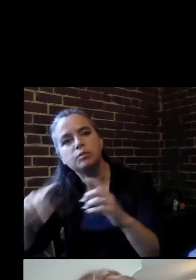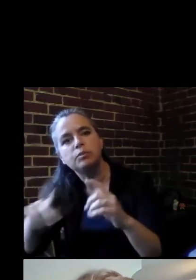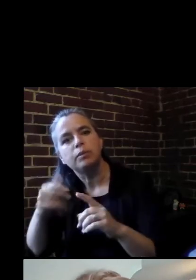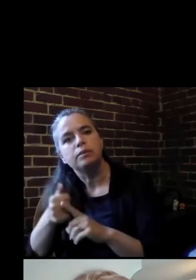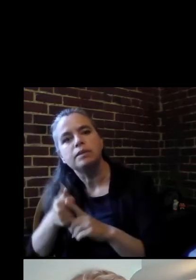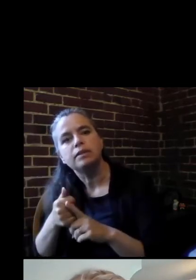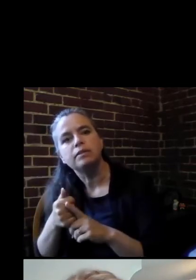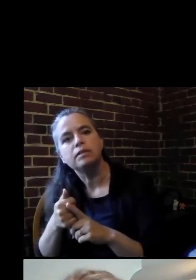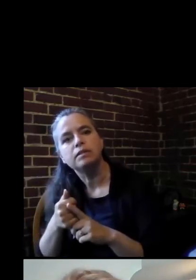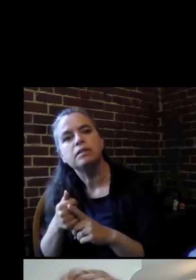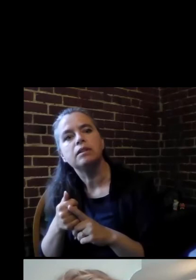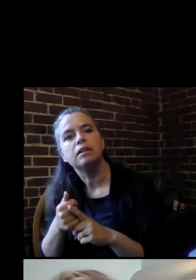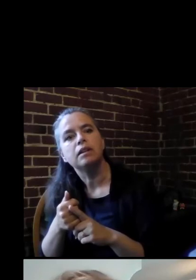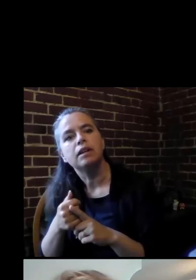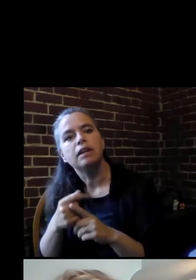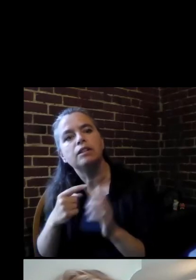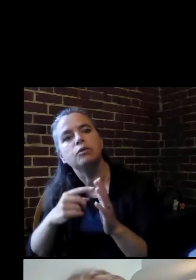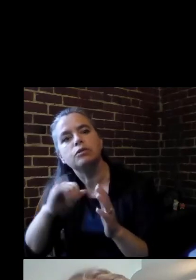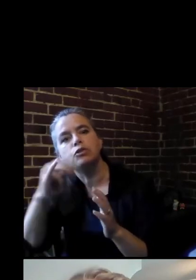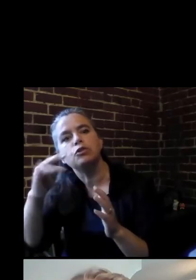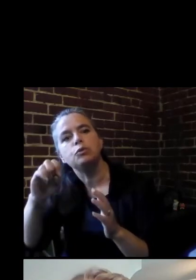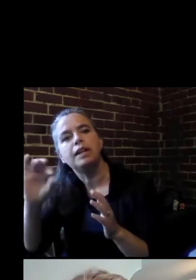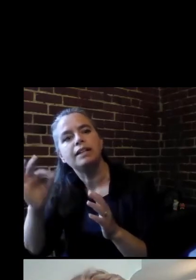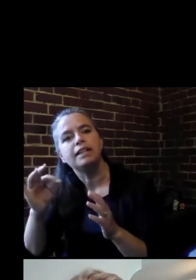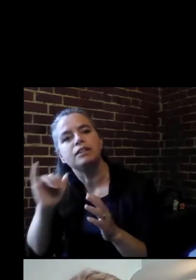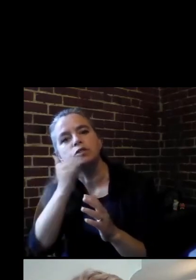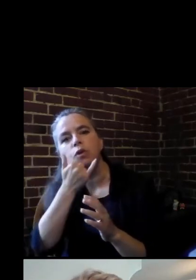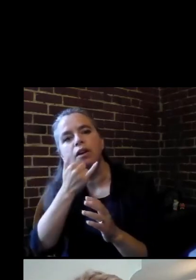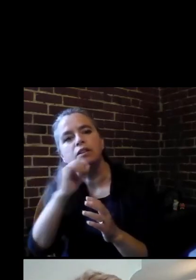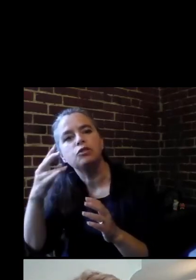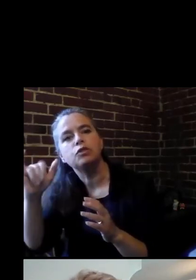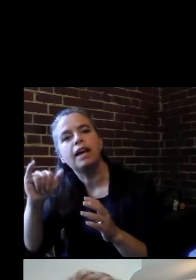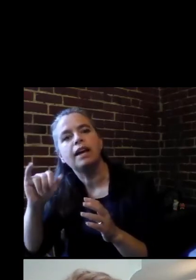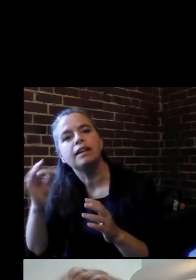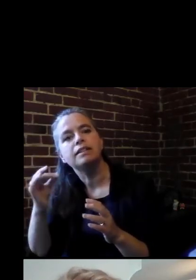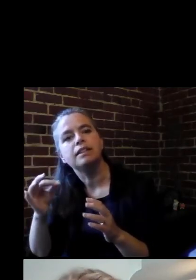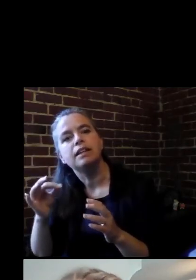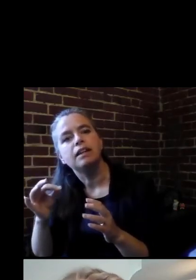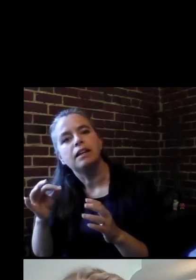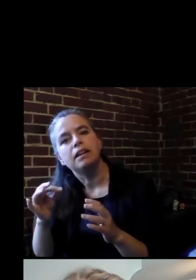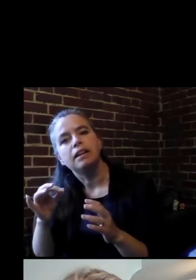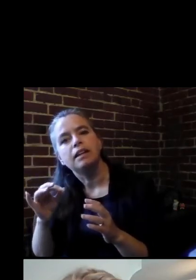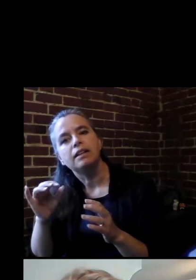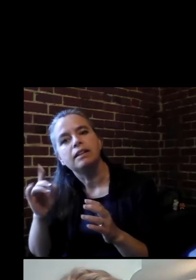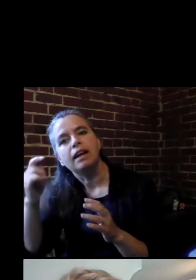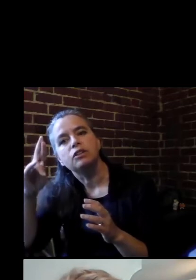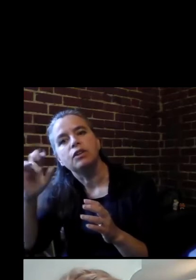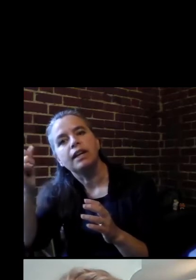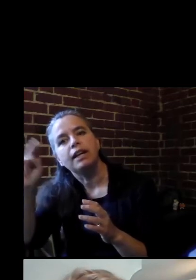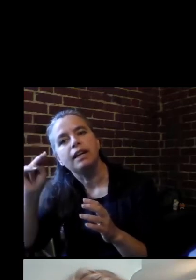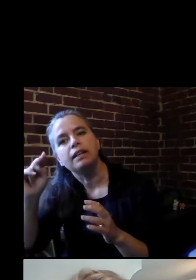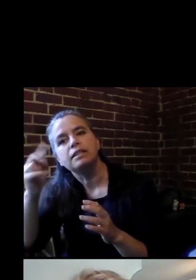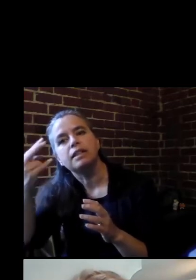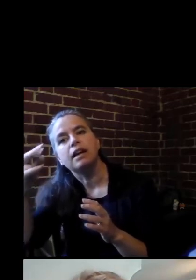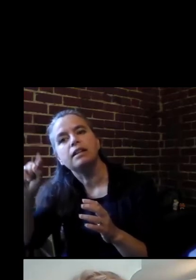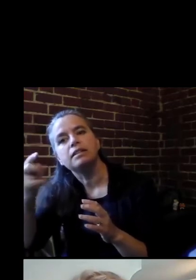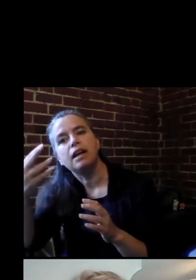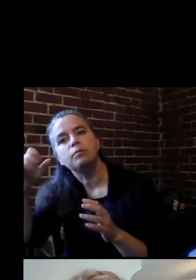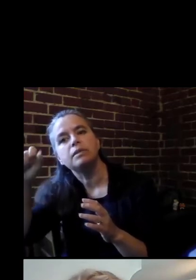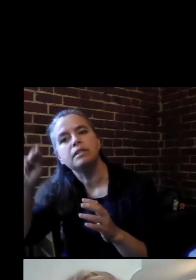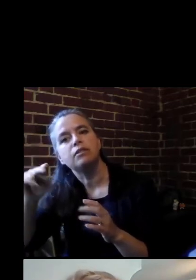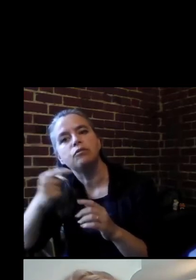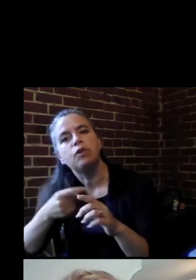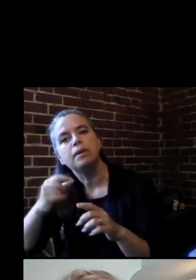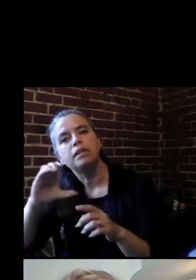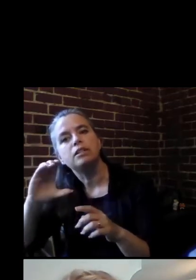So this is wrong. It says June 19, but it's actually July 19th. Don't miss Dr. Ian Thompson from the Choctaw nation giving a talk on Choctaw foodways and grapes.